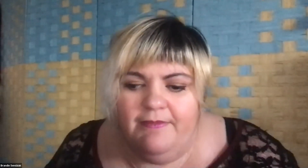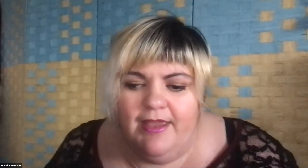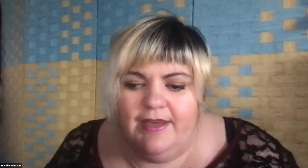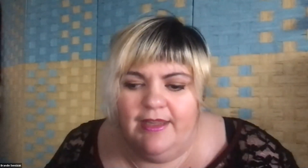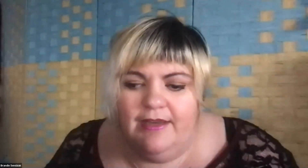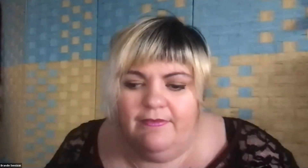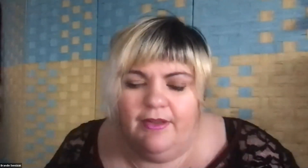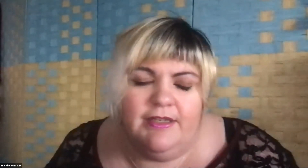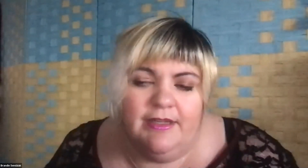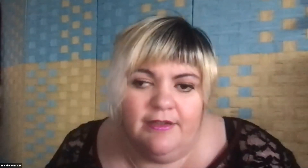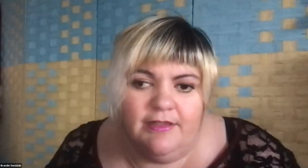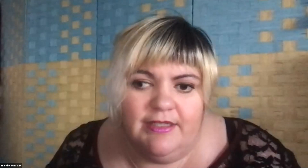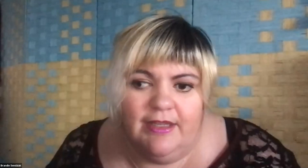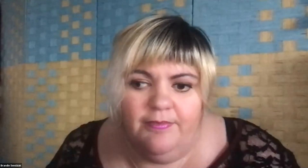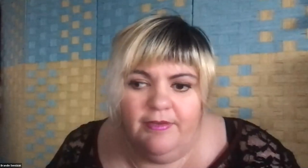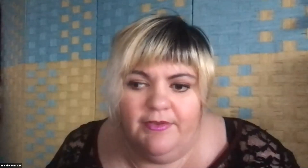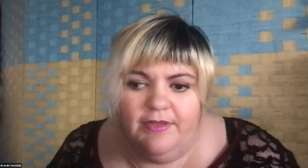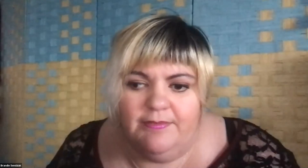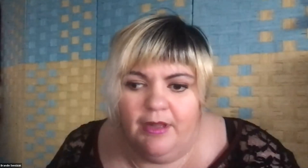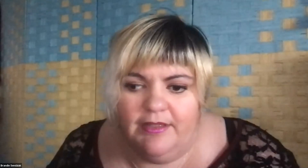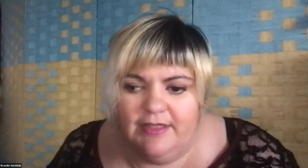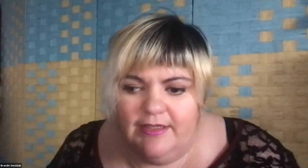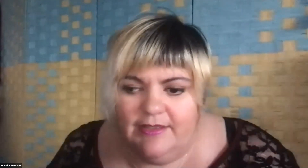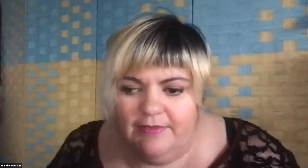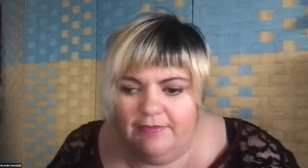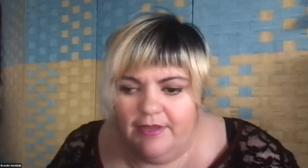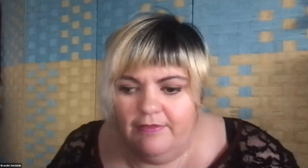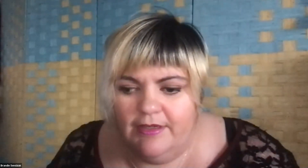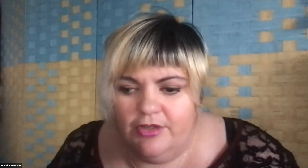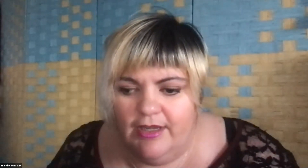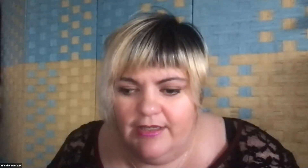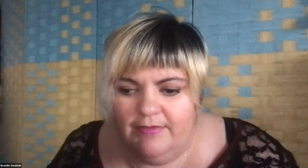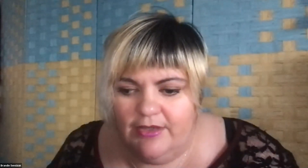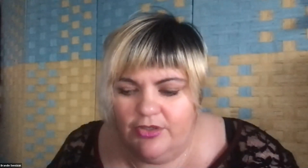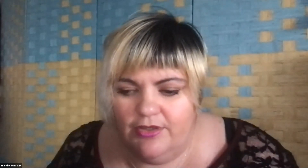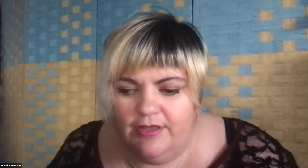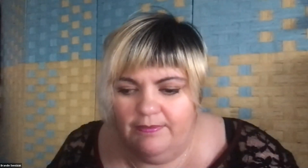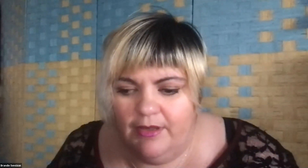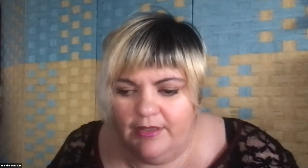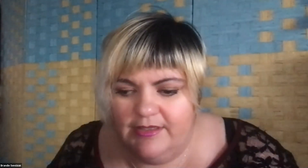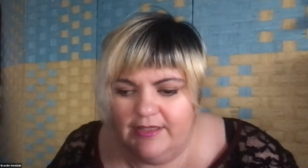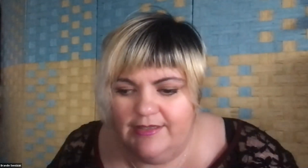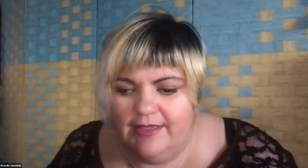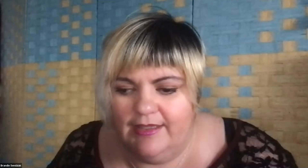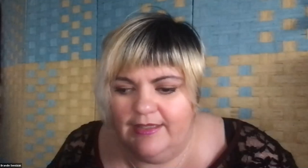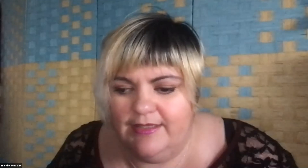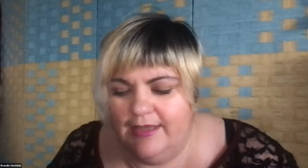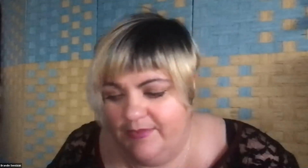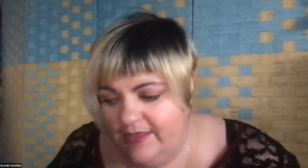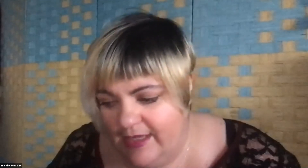could potentially you've their own policy. So with this being said, we may need volunteers to help review